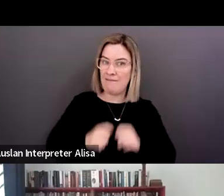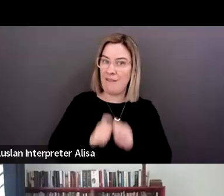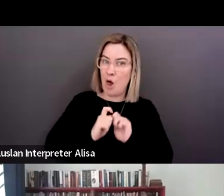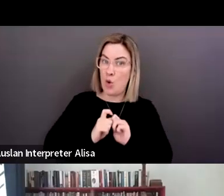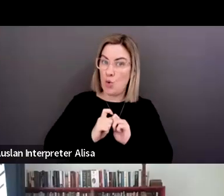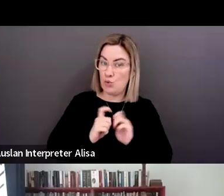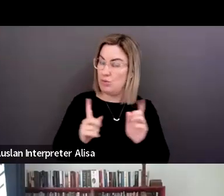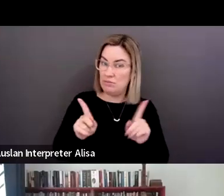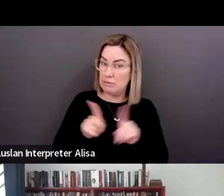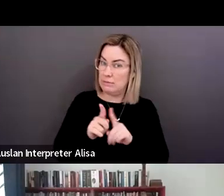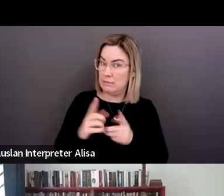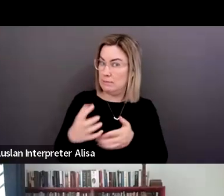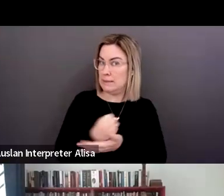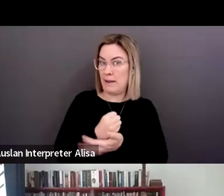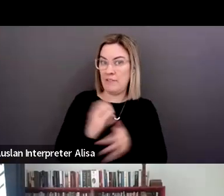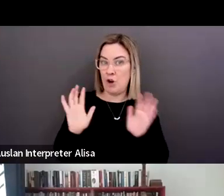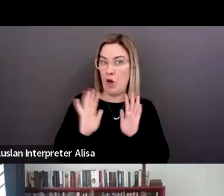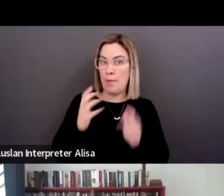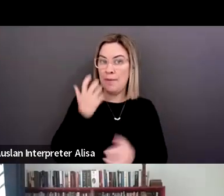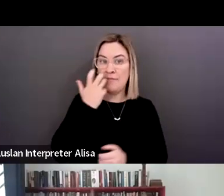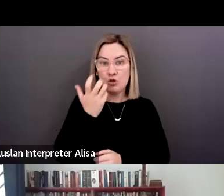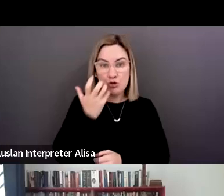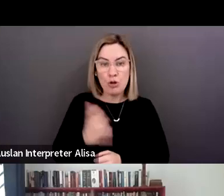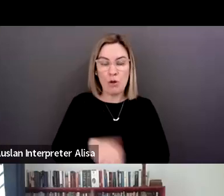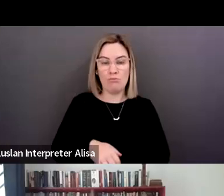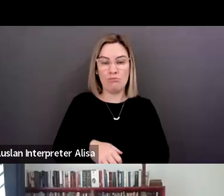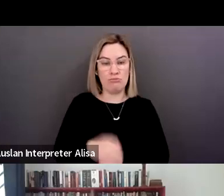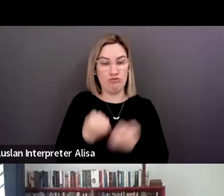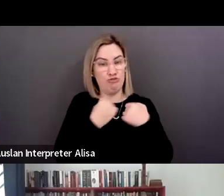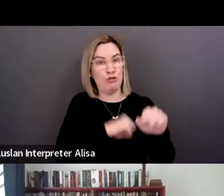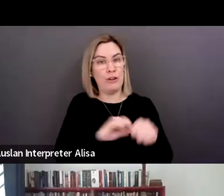it's your personal bank or super, and making sure where your money is going